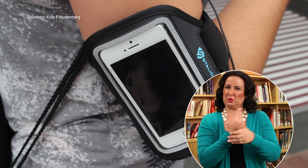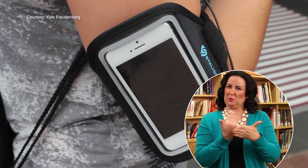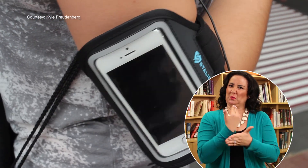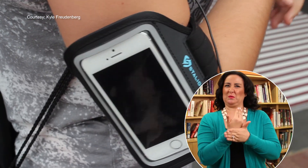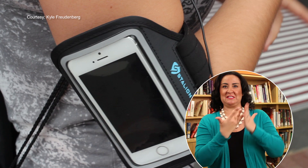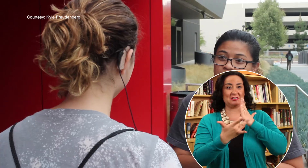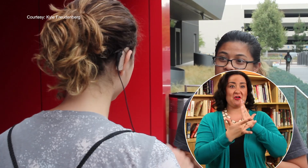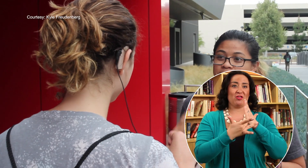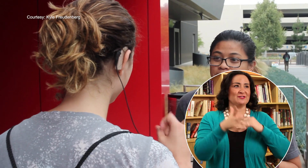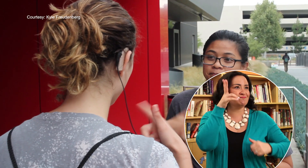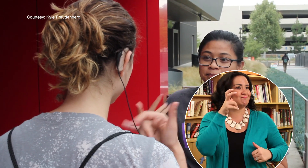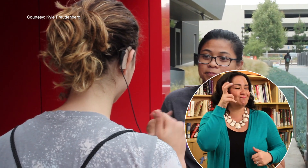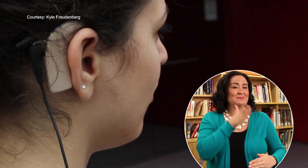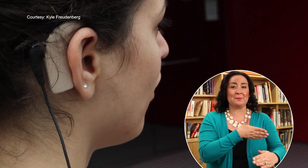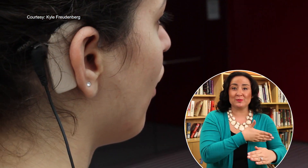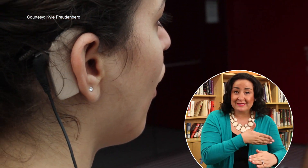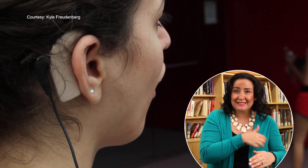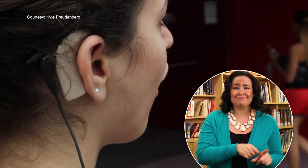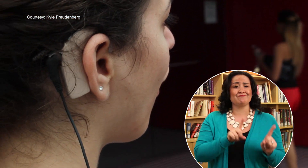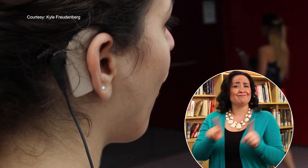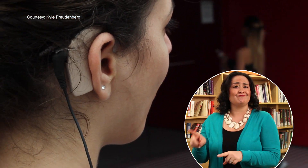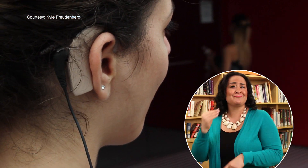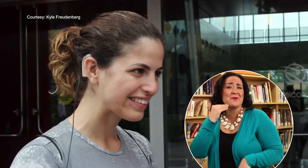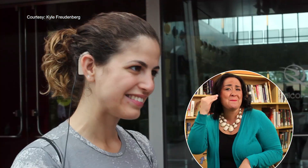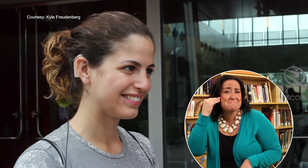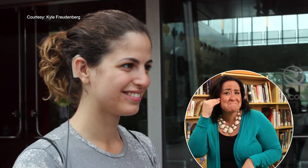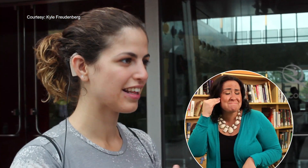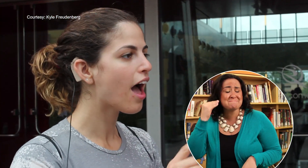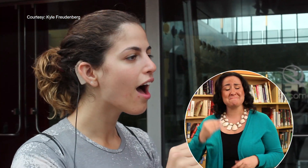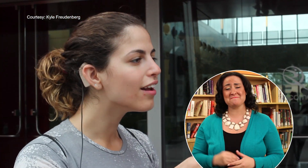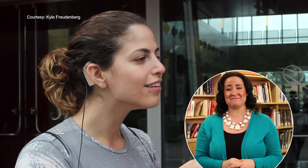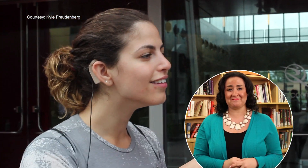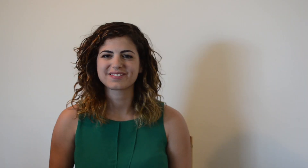to listen to music. When she gets home: